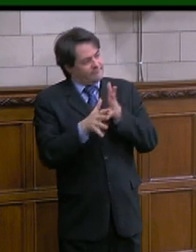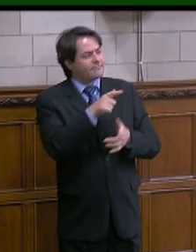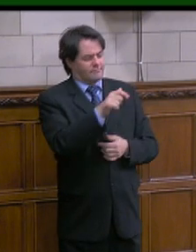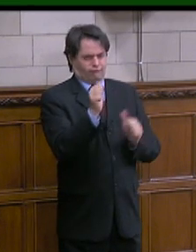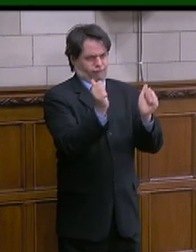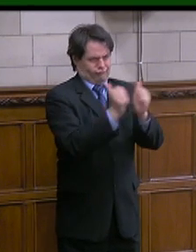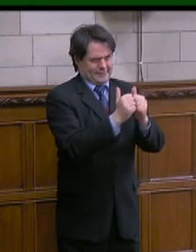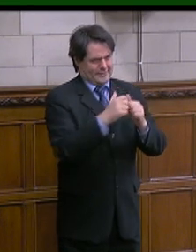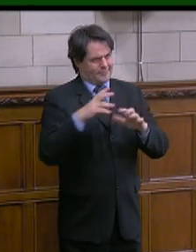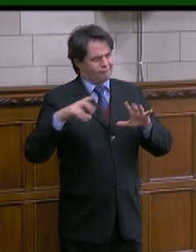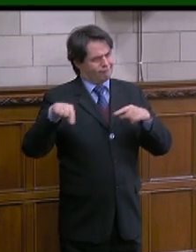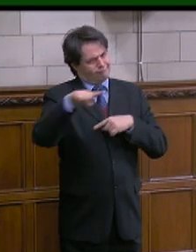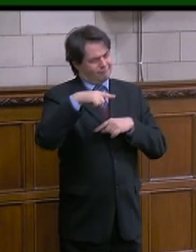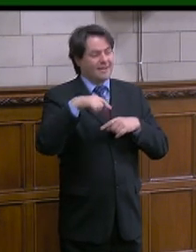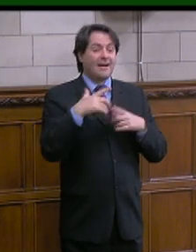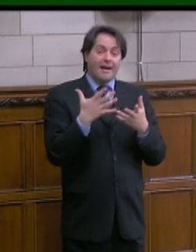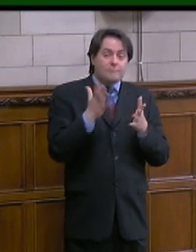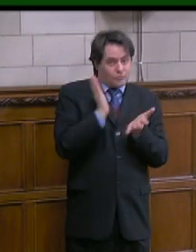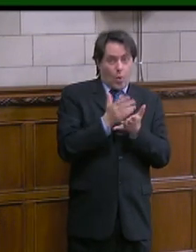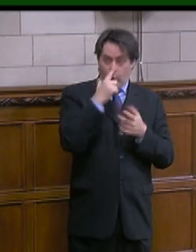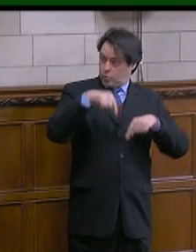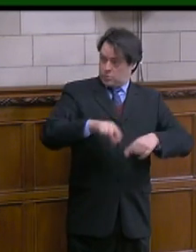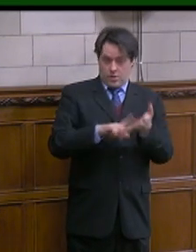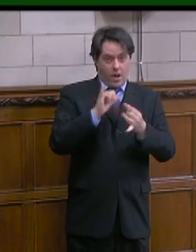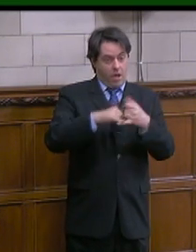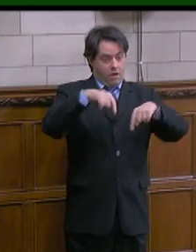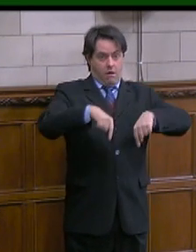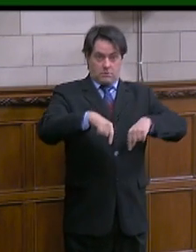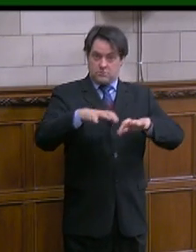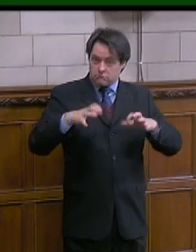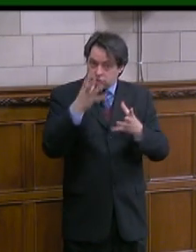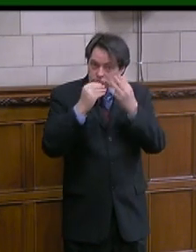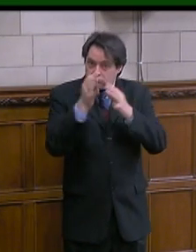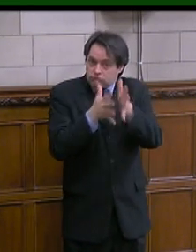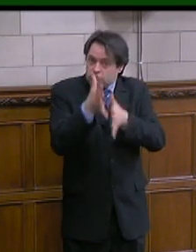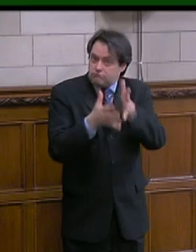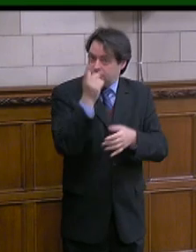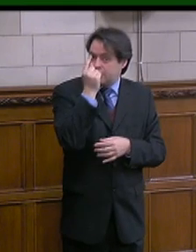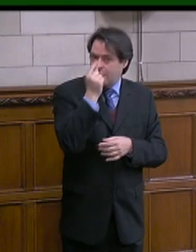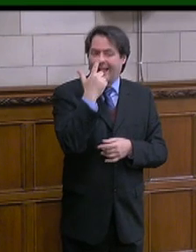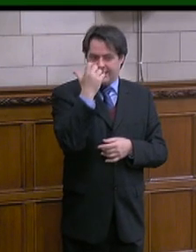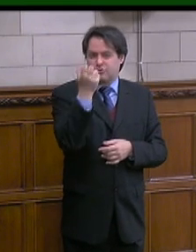I am sure we could arrange classes in this place. I am sure that is achievable.